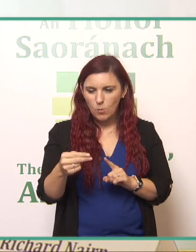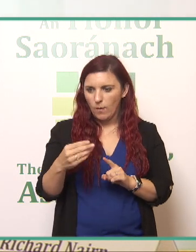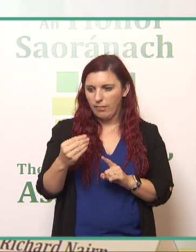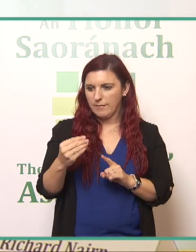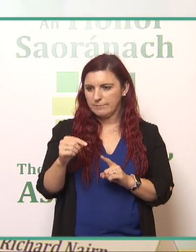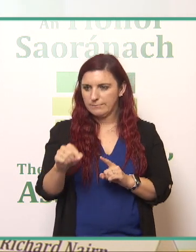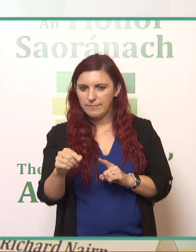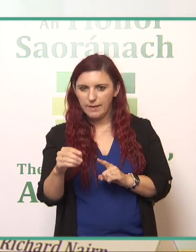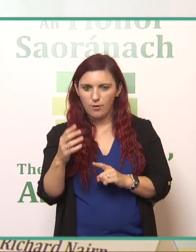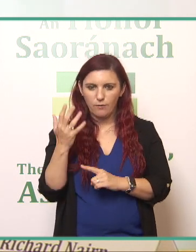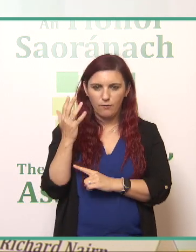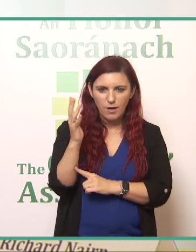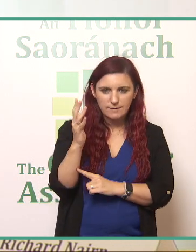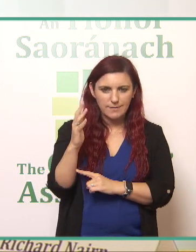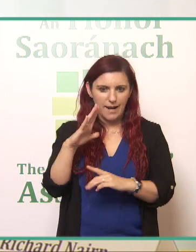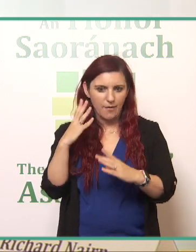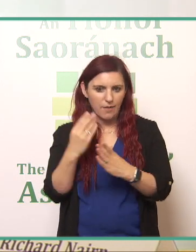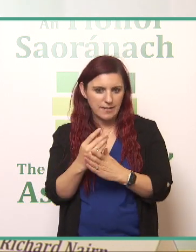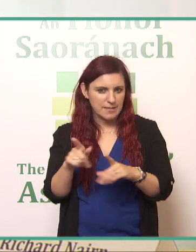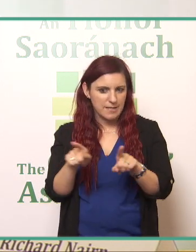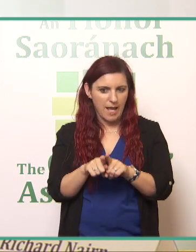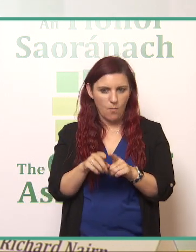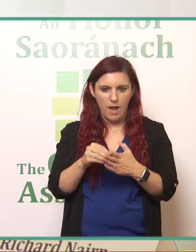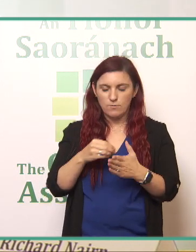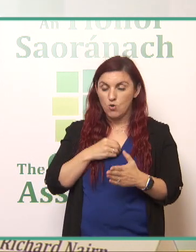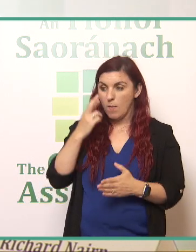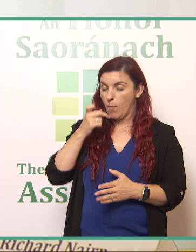the far some people, and we've also got to remember what we did achieve to though in terms of